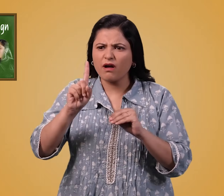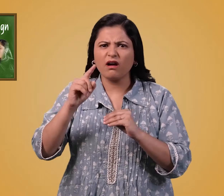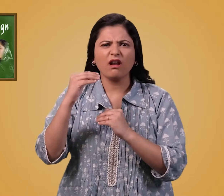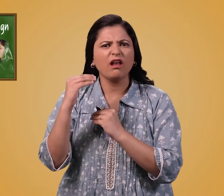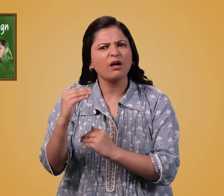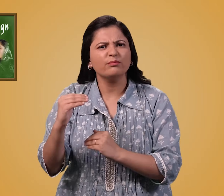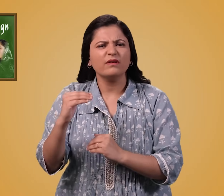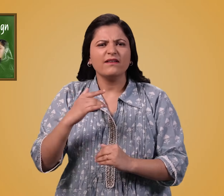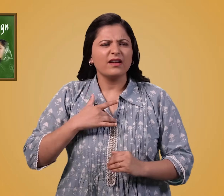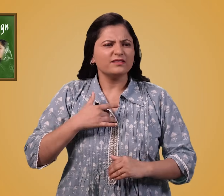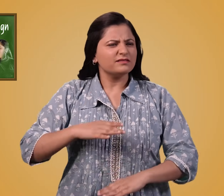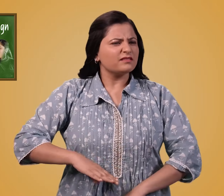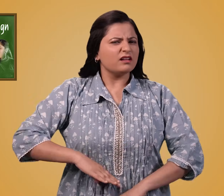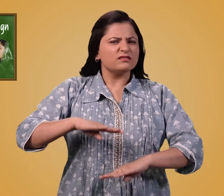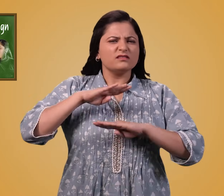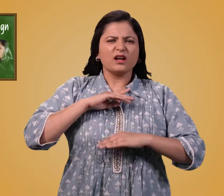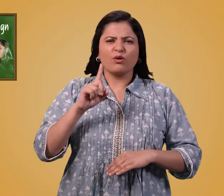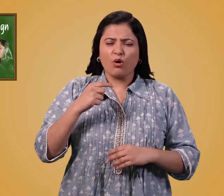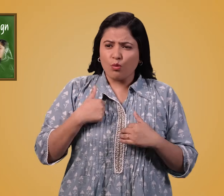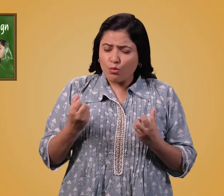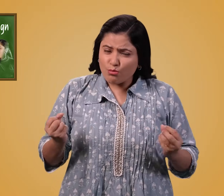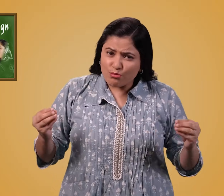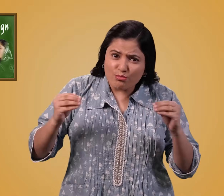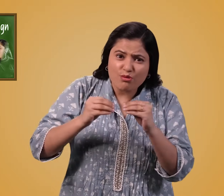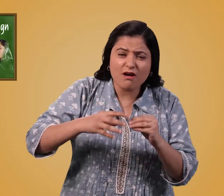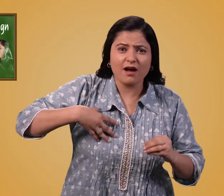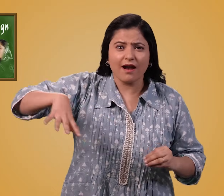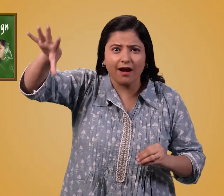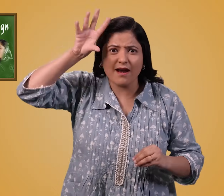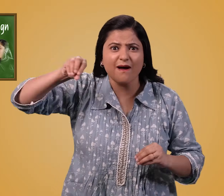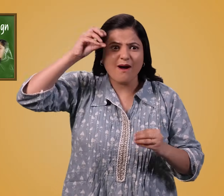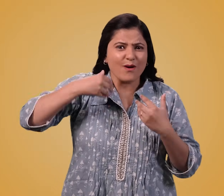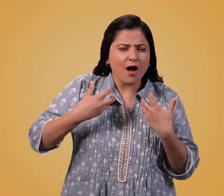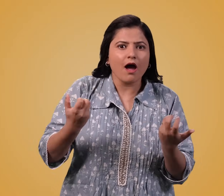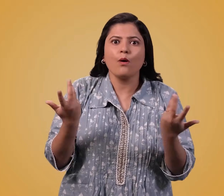But these words are very limited and you want to learn more right.